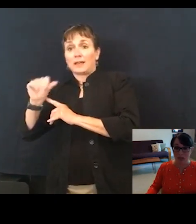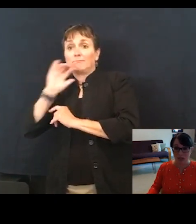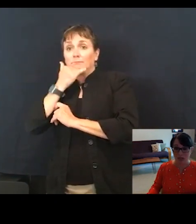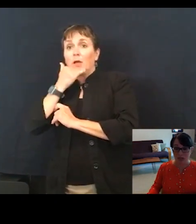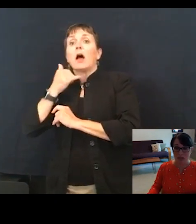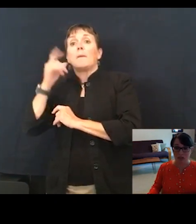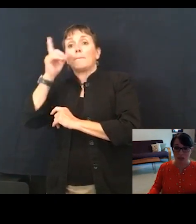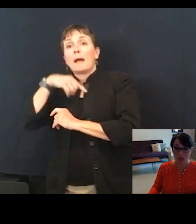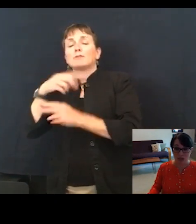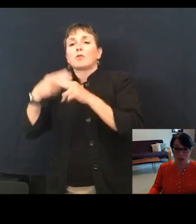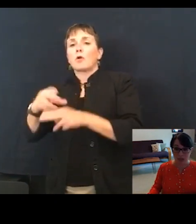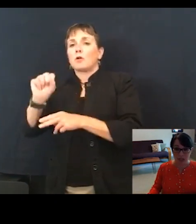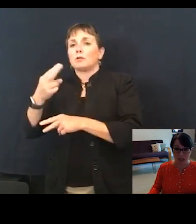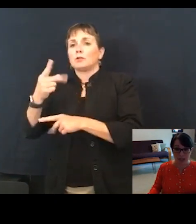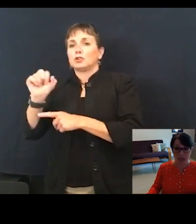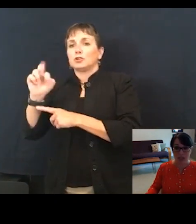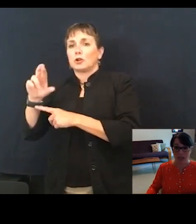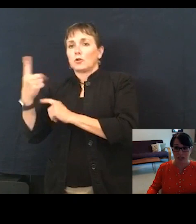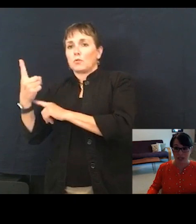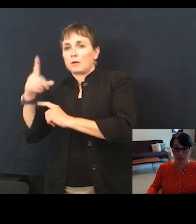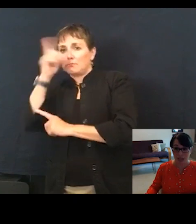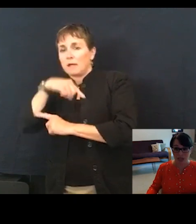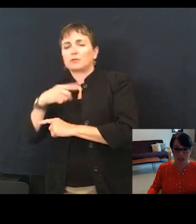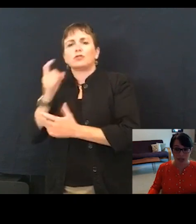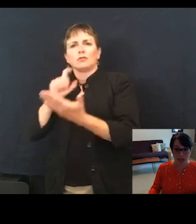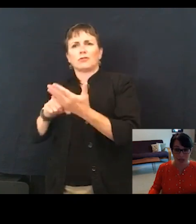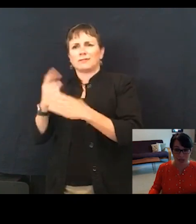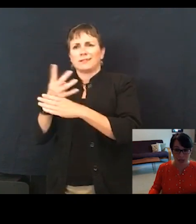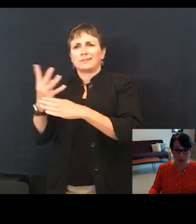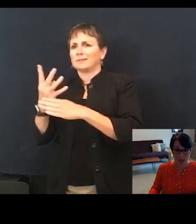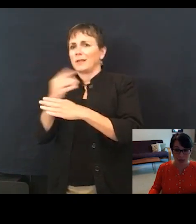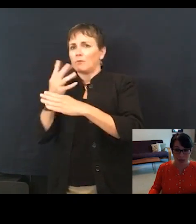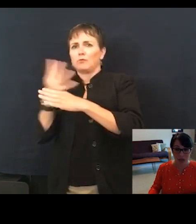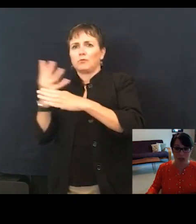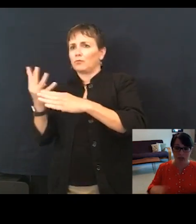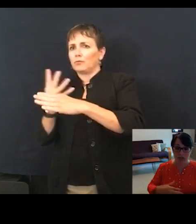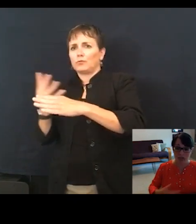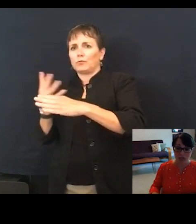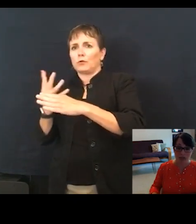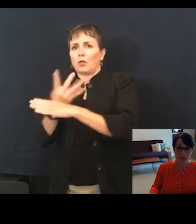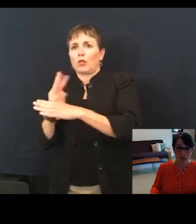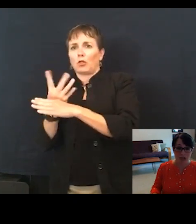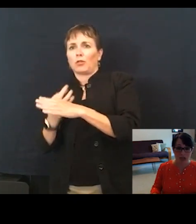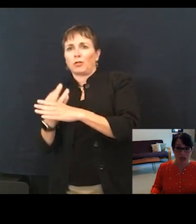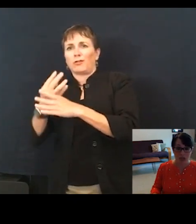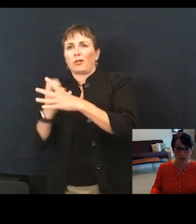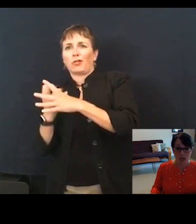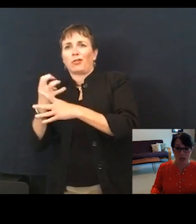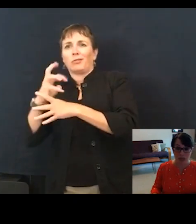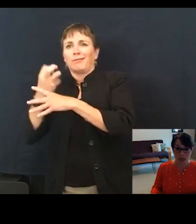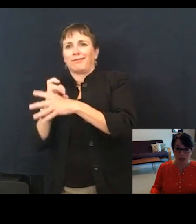bundles are very disorganized, and in some cases, haven't developed at all. So this is the reason that USH1B patients